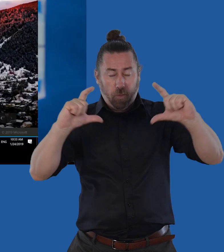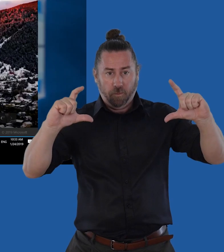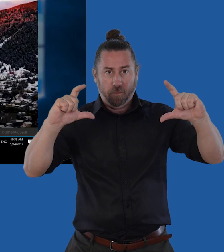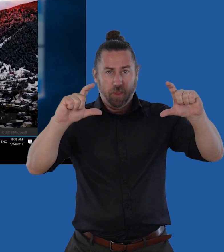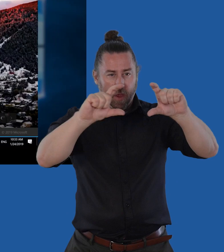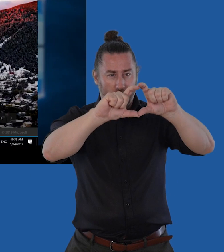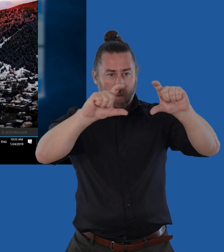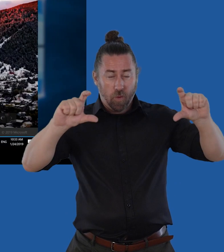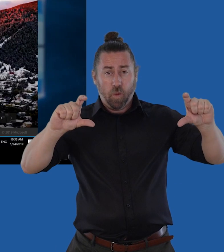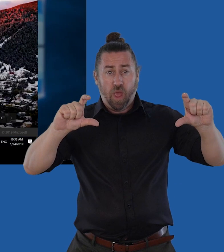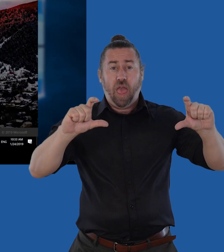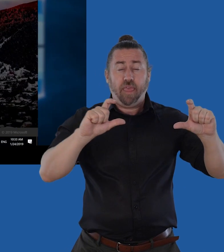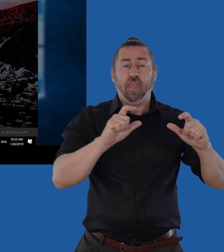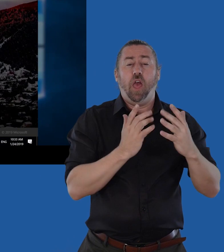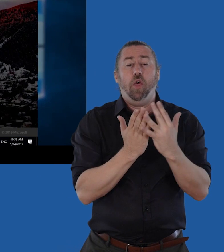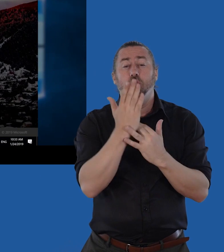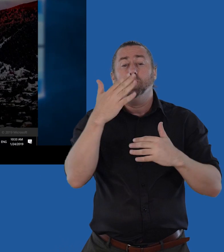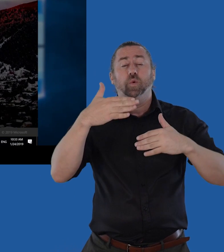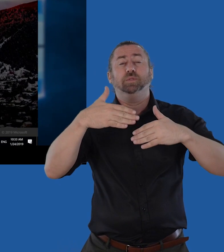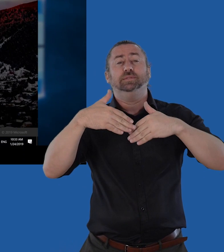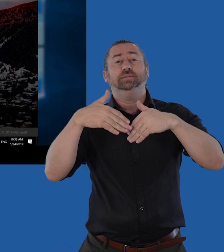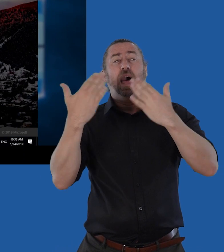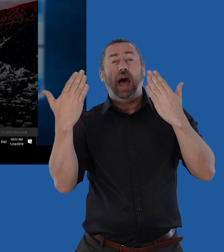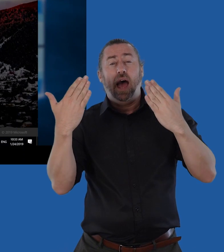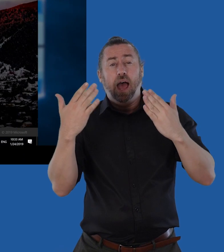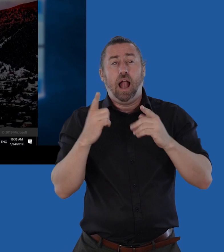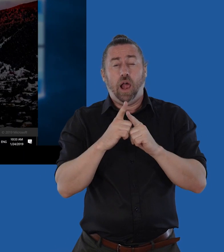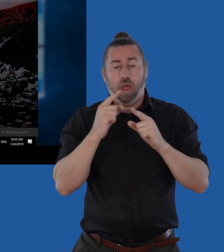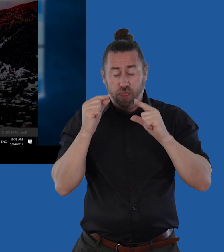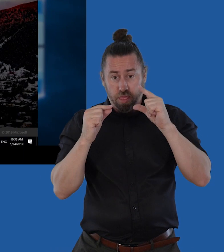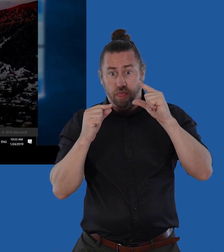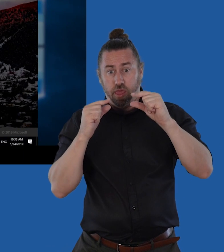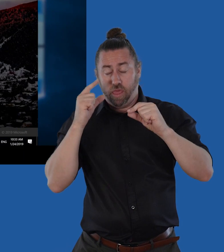and by the end of the day, their eyes are fatigued, and so they'll actually use screen reading software.